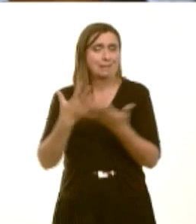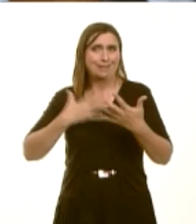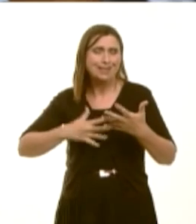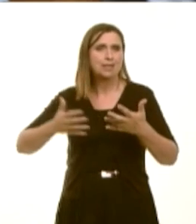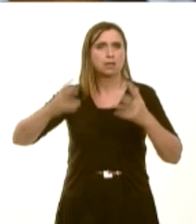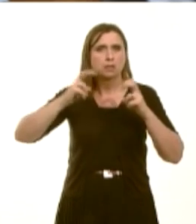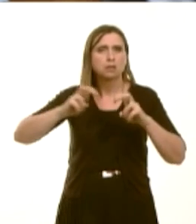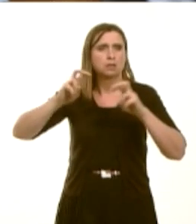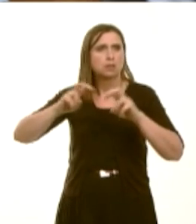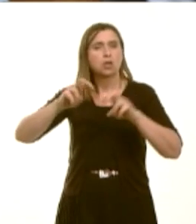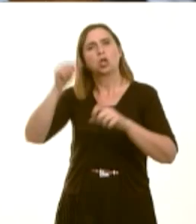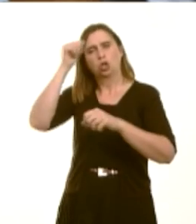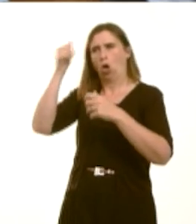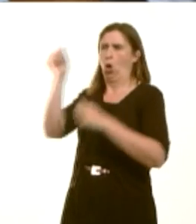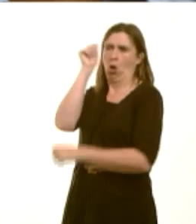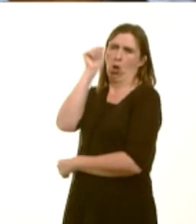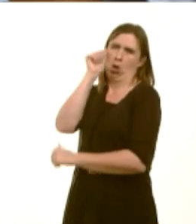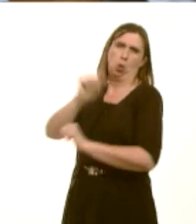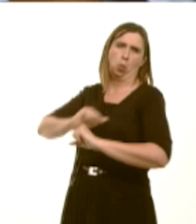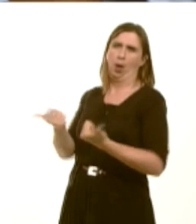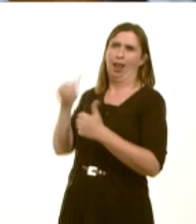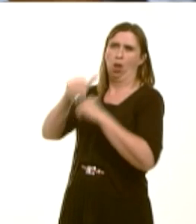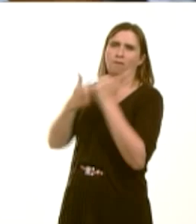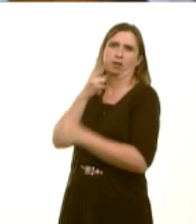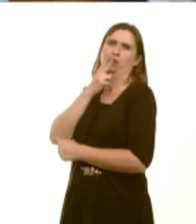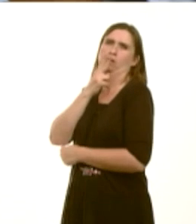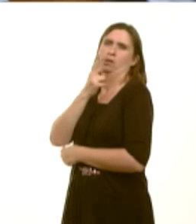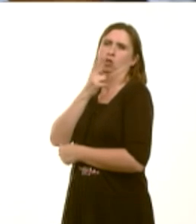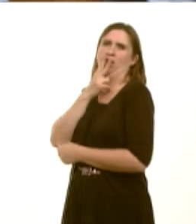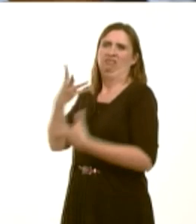to conventional cigarettes. And, of course, we need to ensure that we donít see these